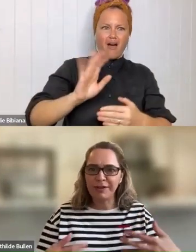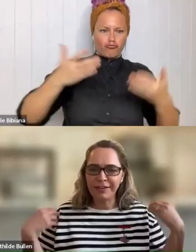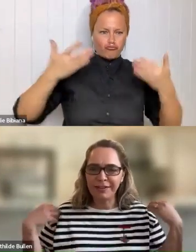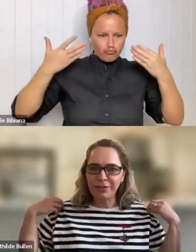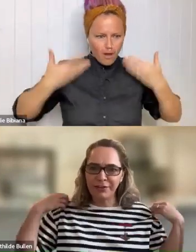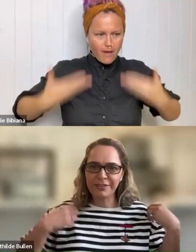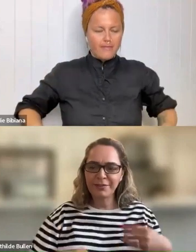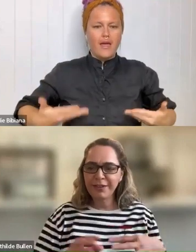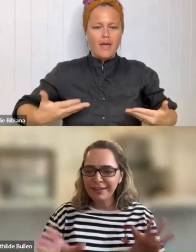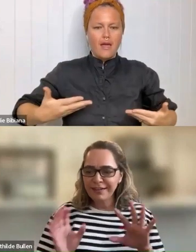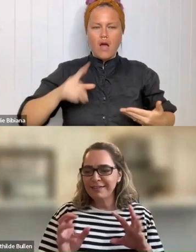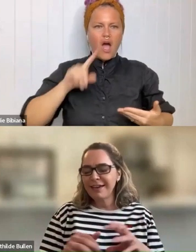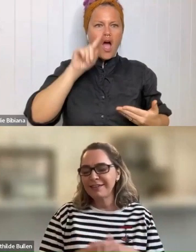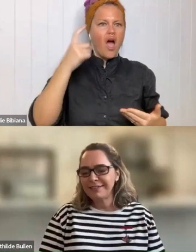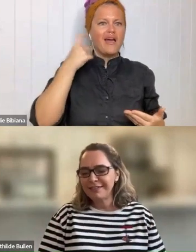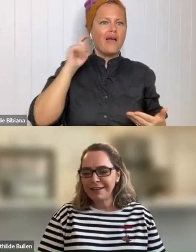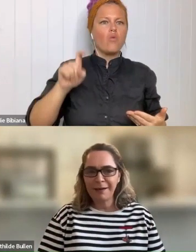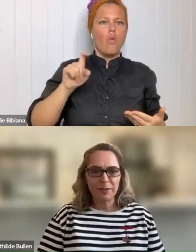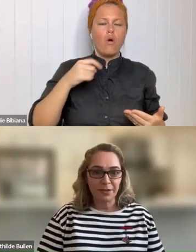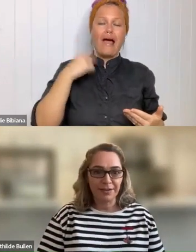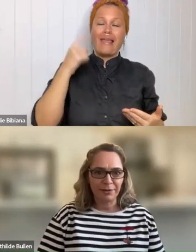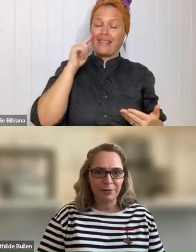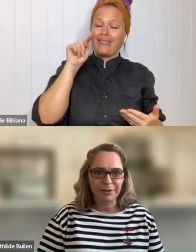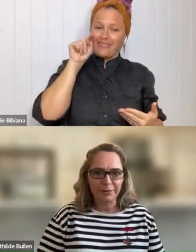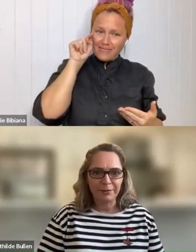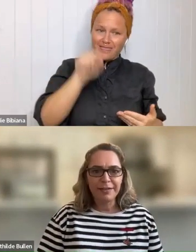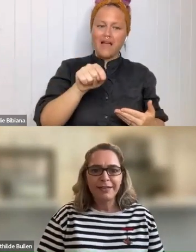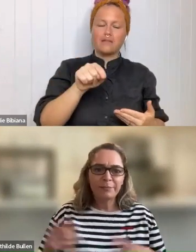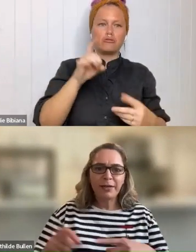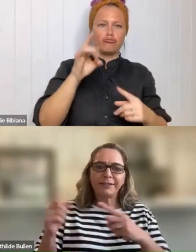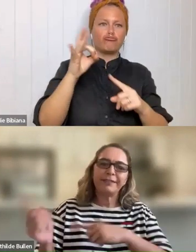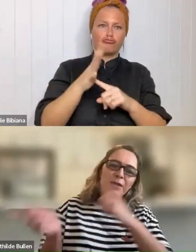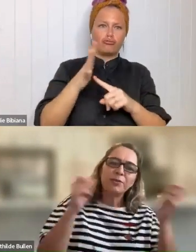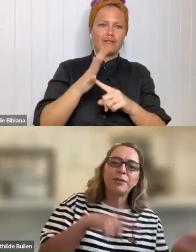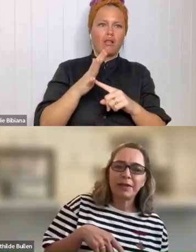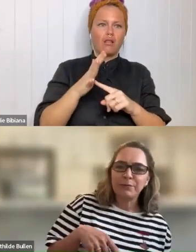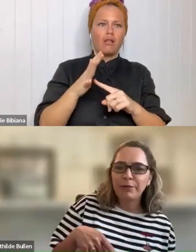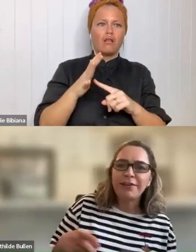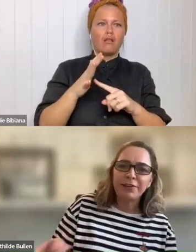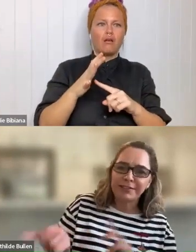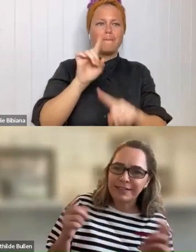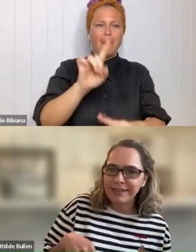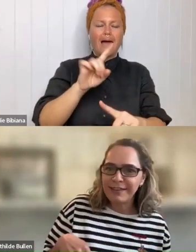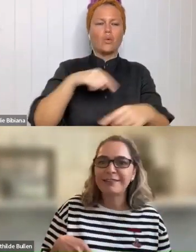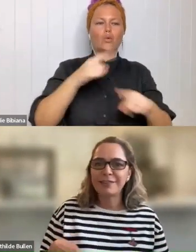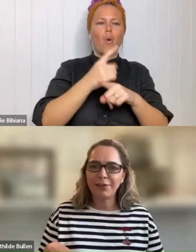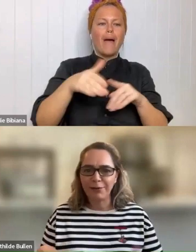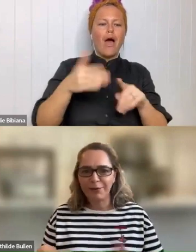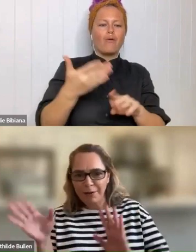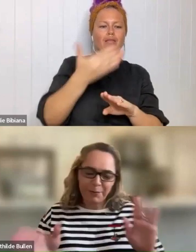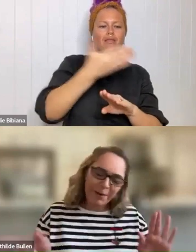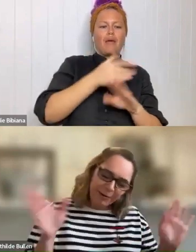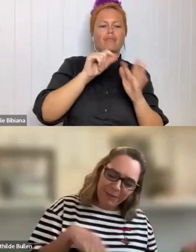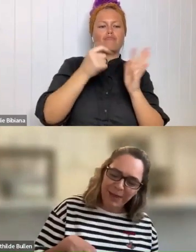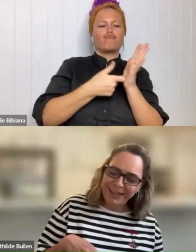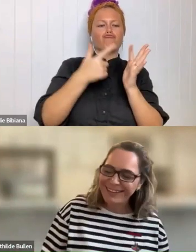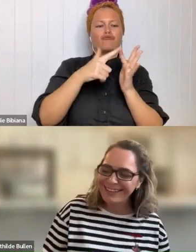in it, you know, so I think that is absolutely critical. But we're talking about the precursor to that. So I'll I'll go back.